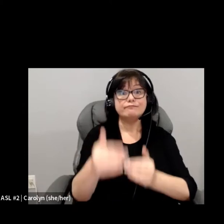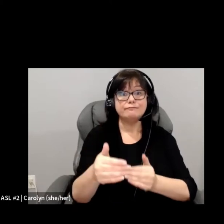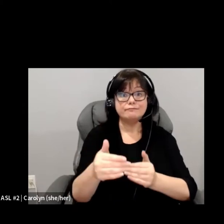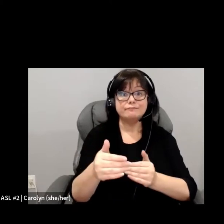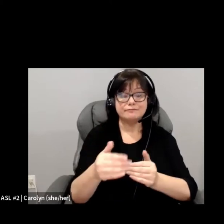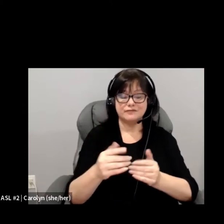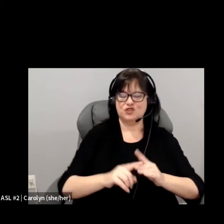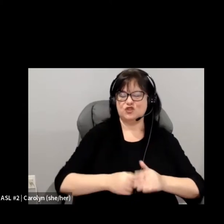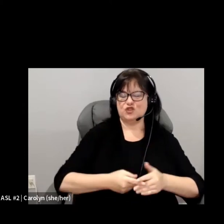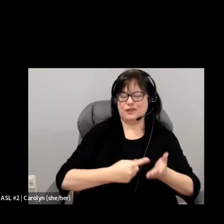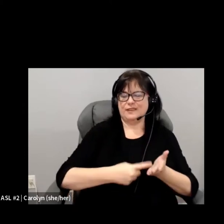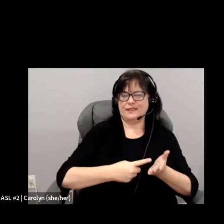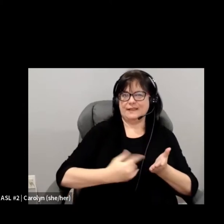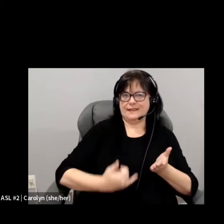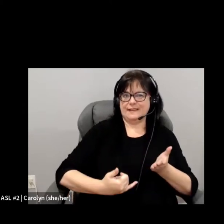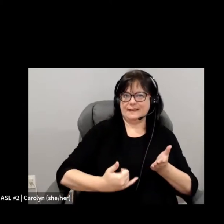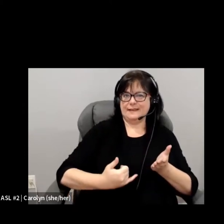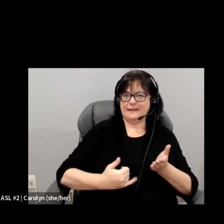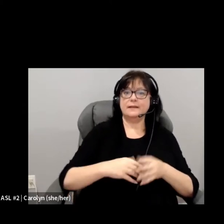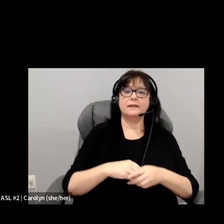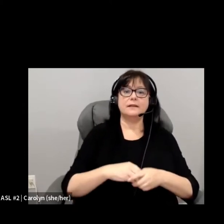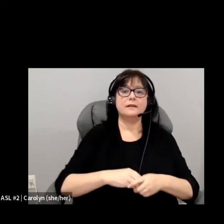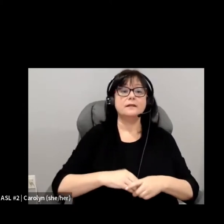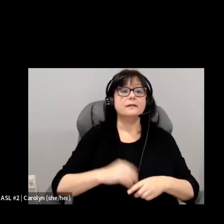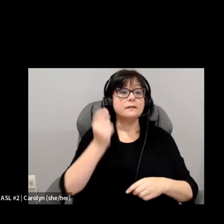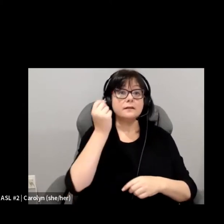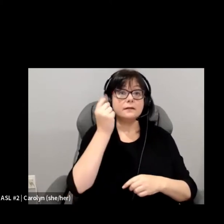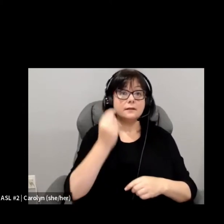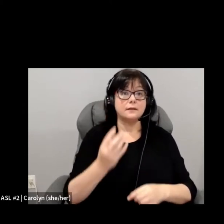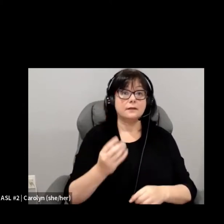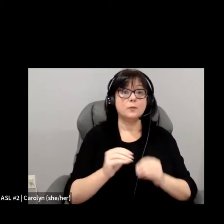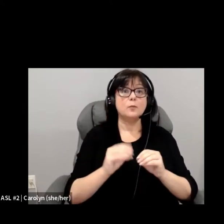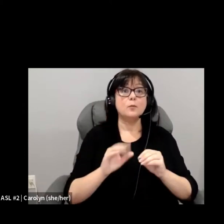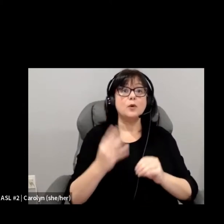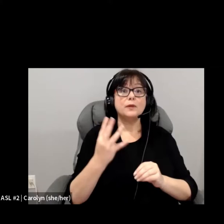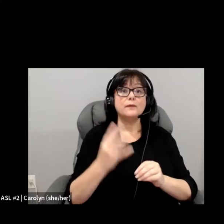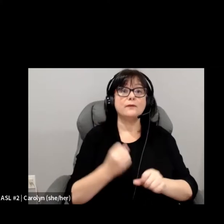OVER FOUR YEARS AGO, WE STRUCK A WORKING GROUP ON INDIGENOUS ISSUES.